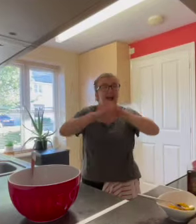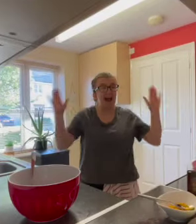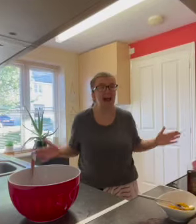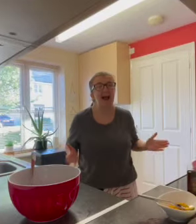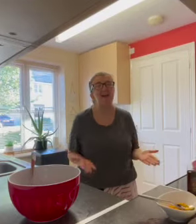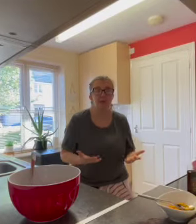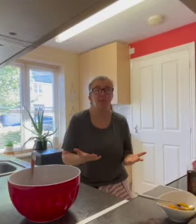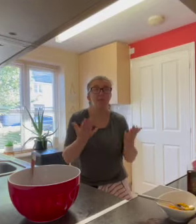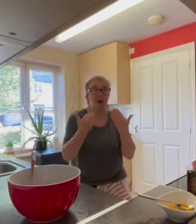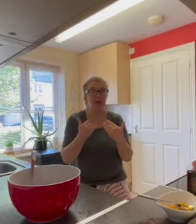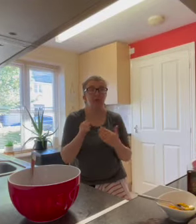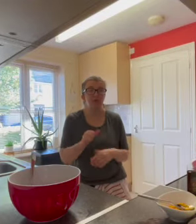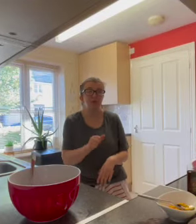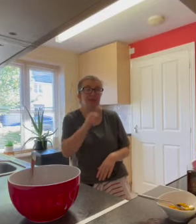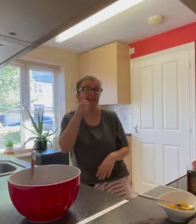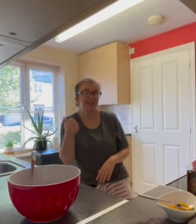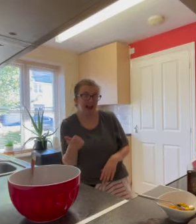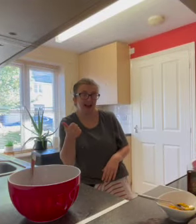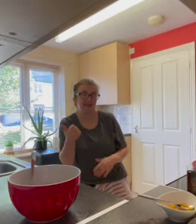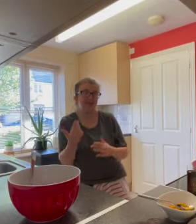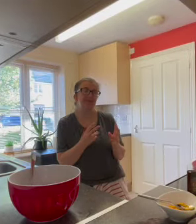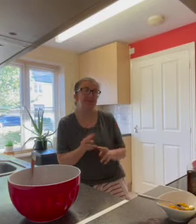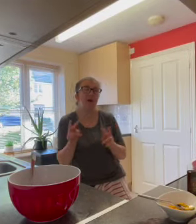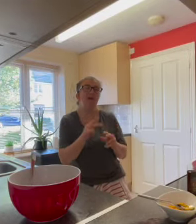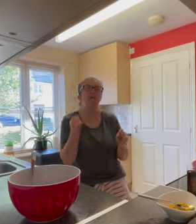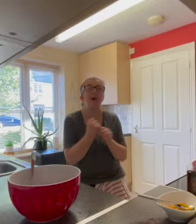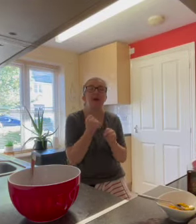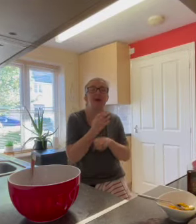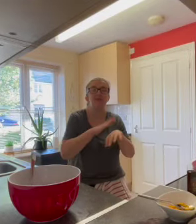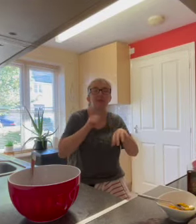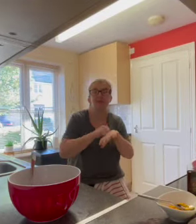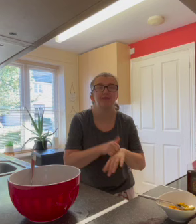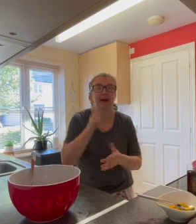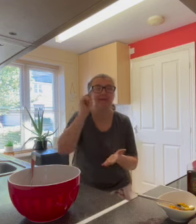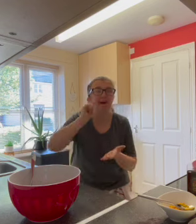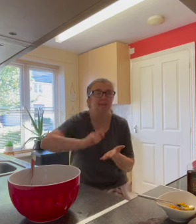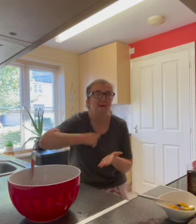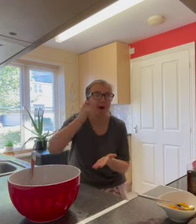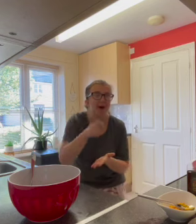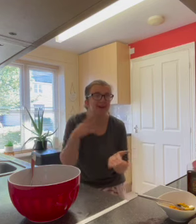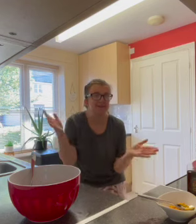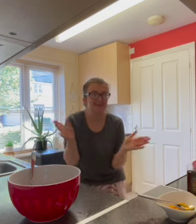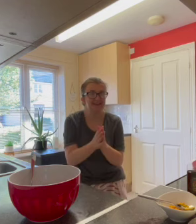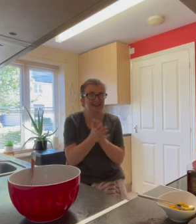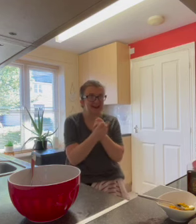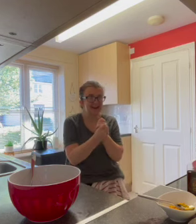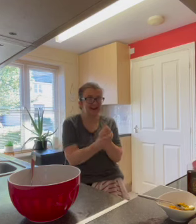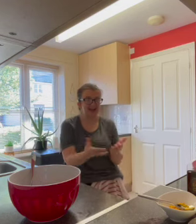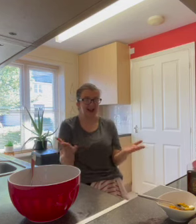Hi, welcome to next video of making Christmas pudding,